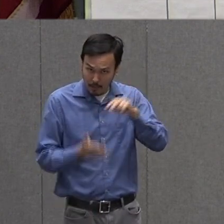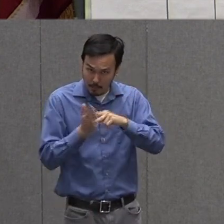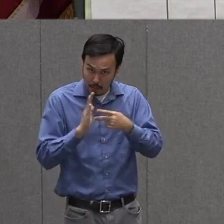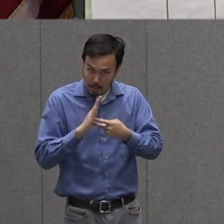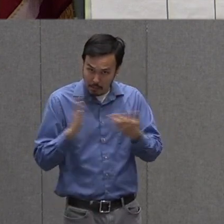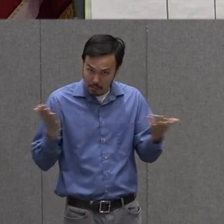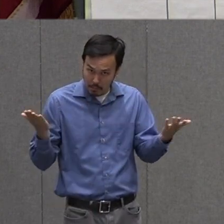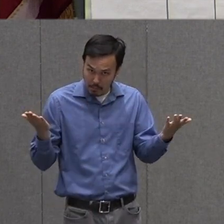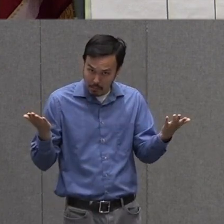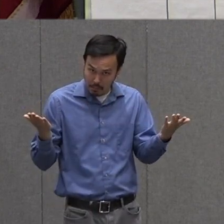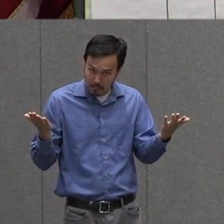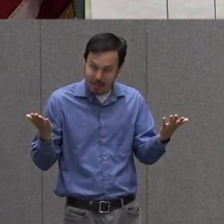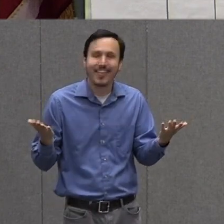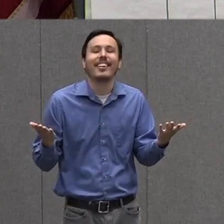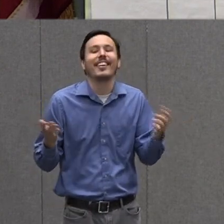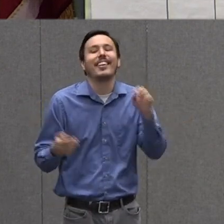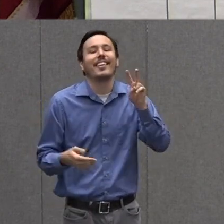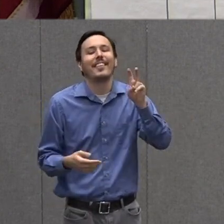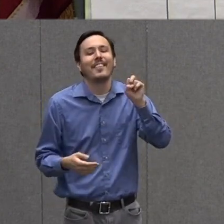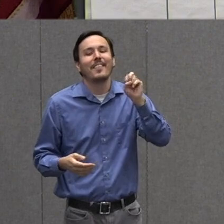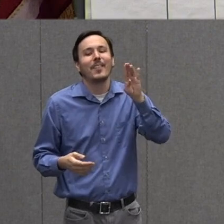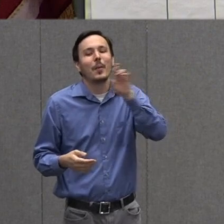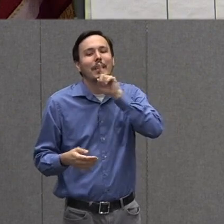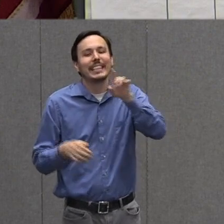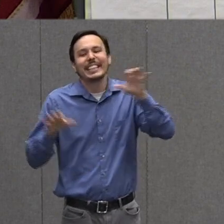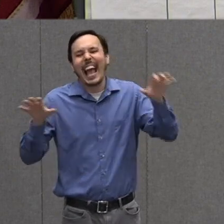A verb is an action. Say verb.